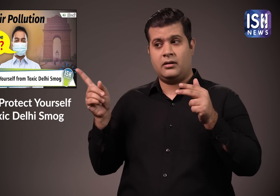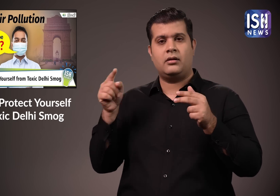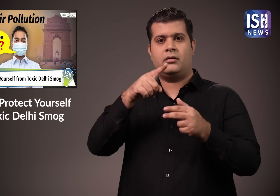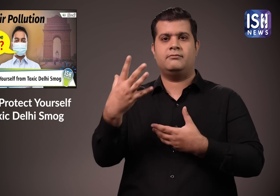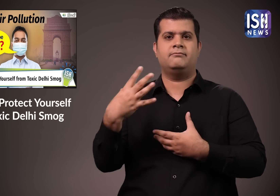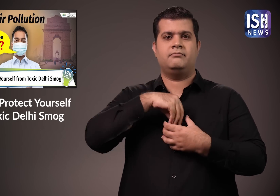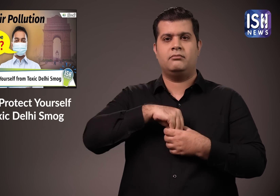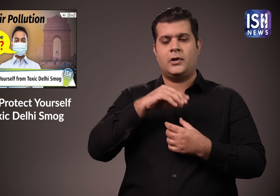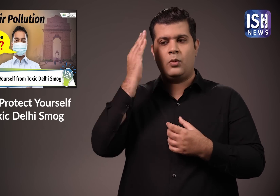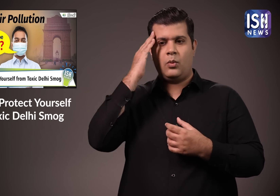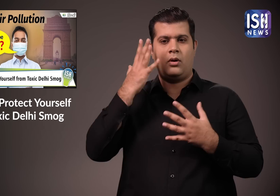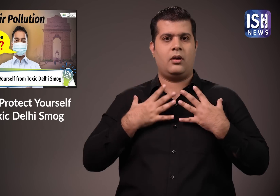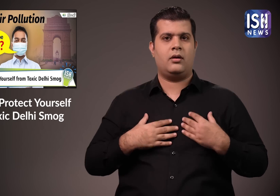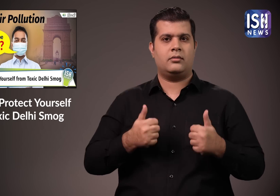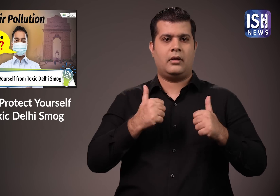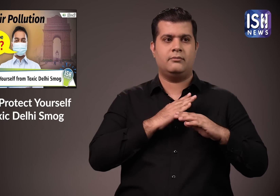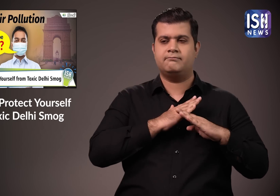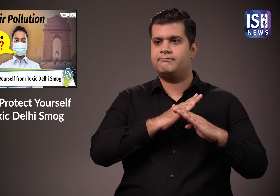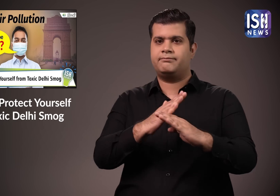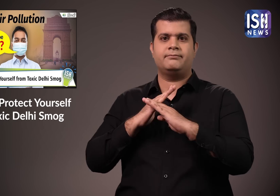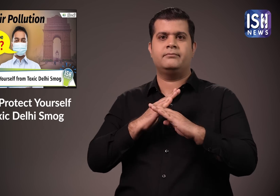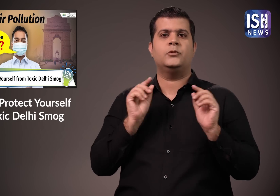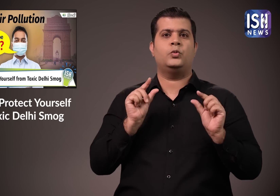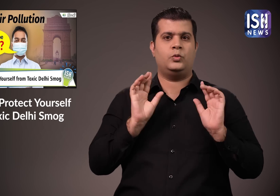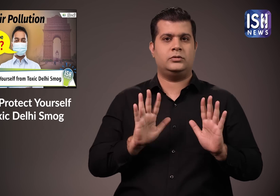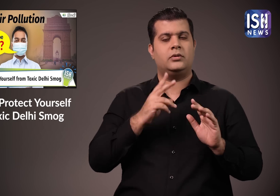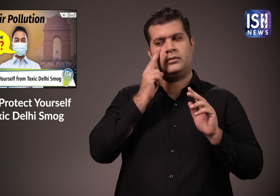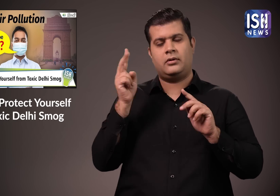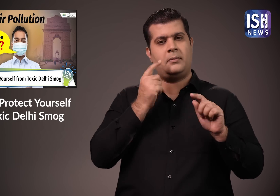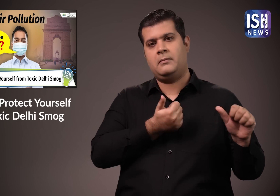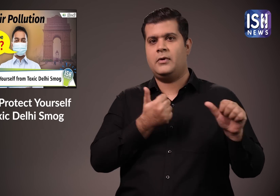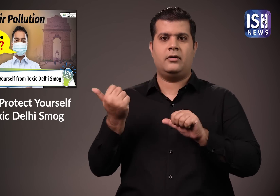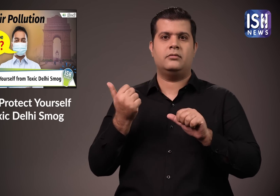Click on the link to watch it and protect yourself.